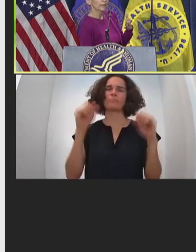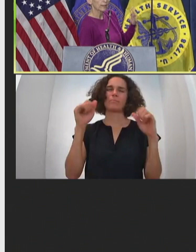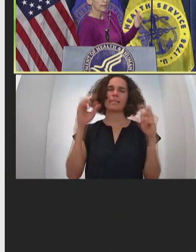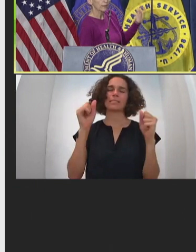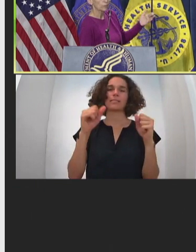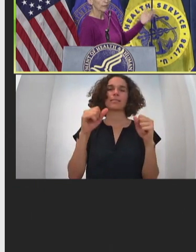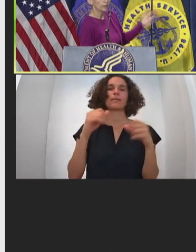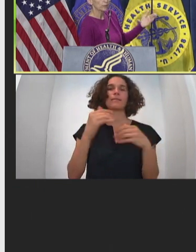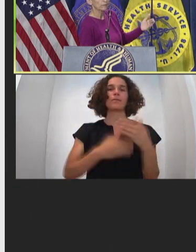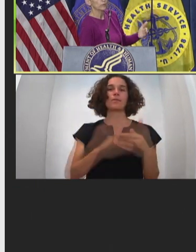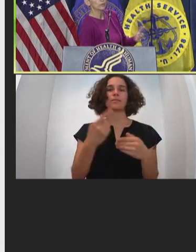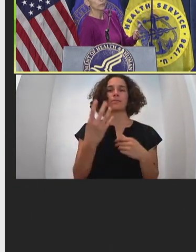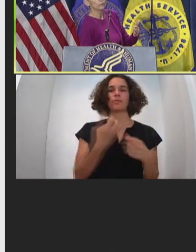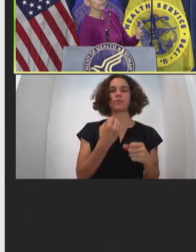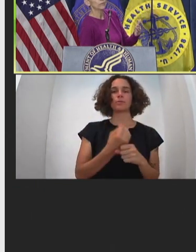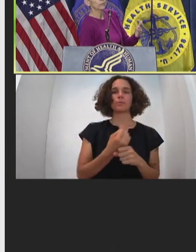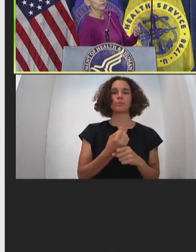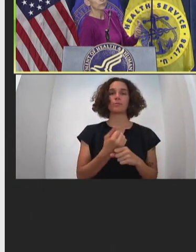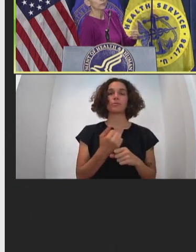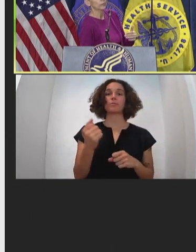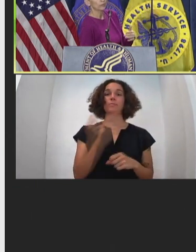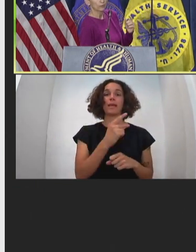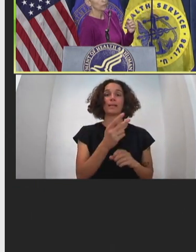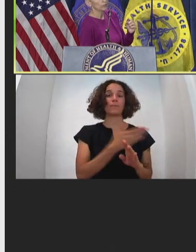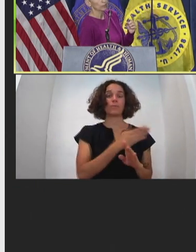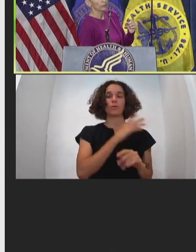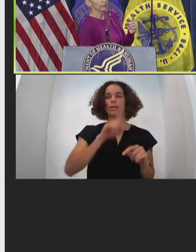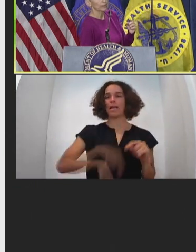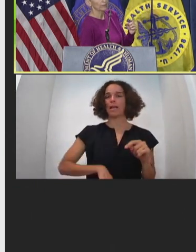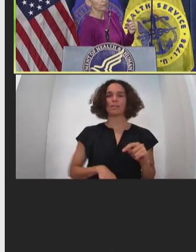can't go back to before. We really want to -- that wasn't a political reference,